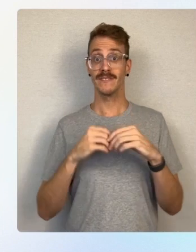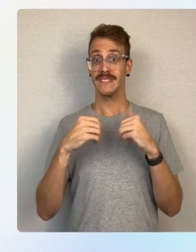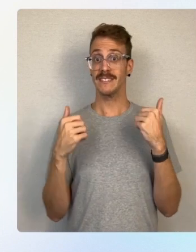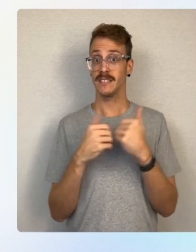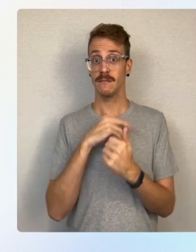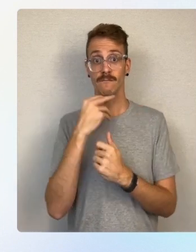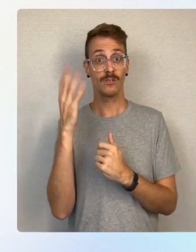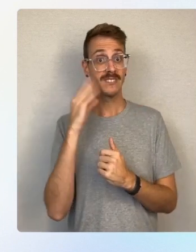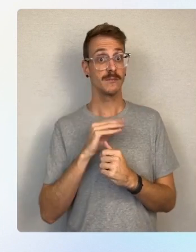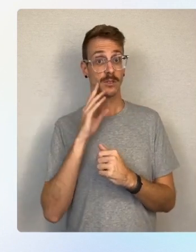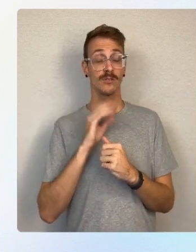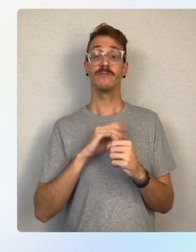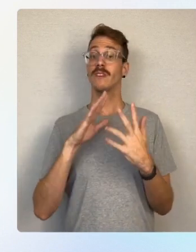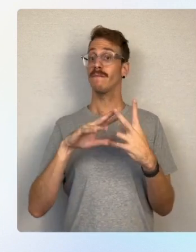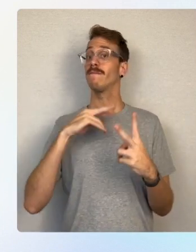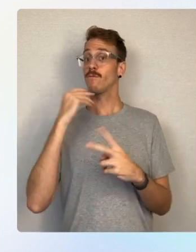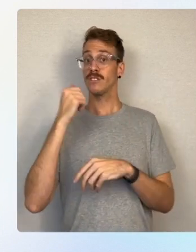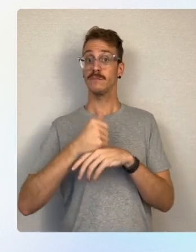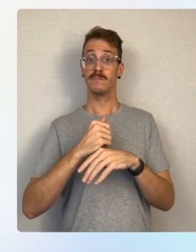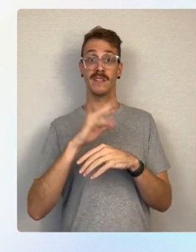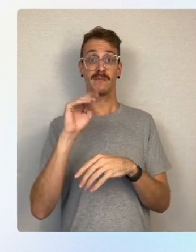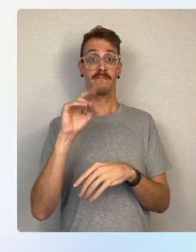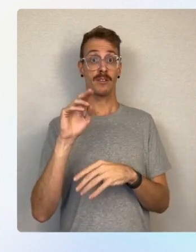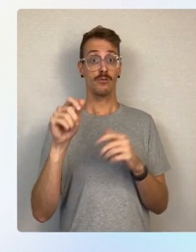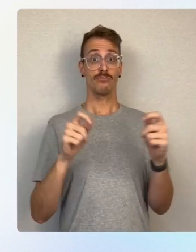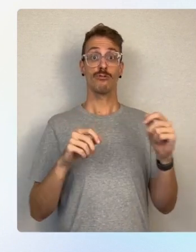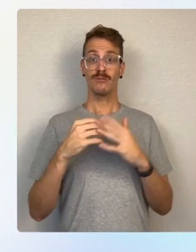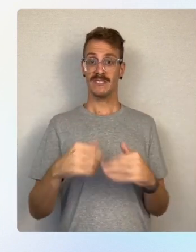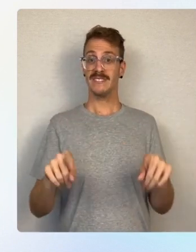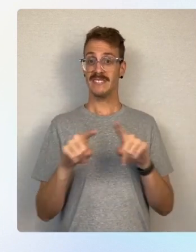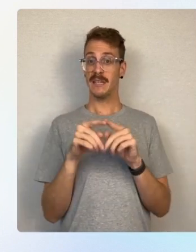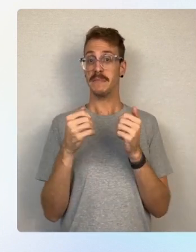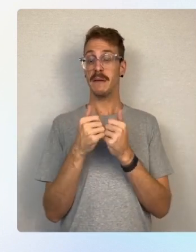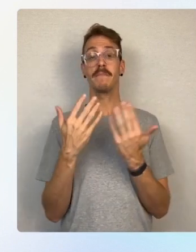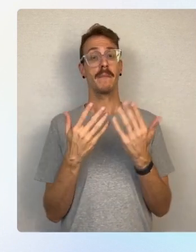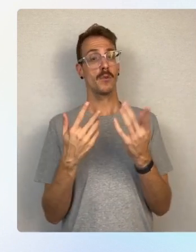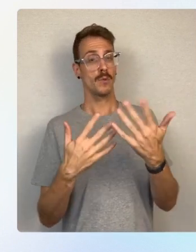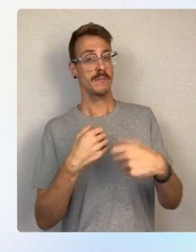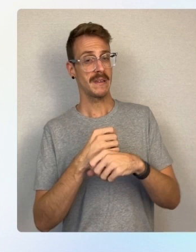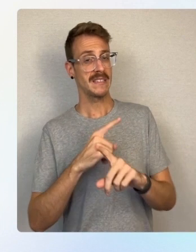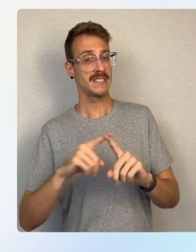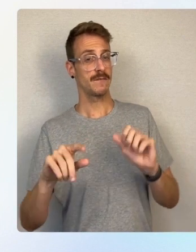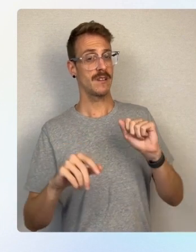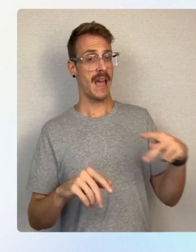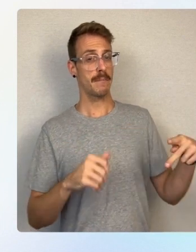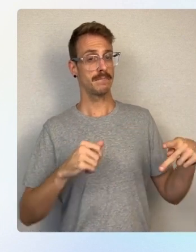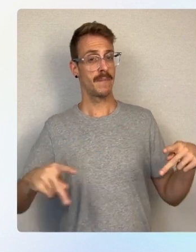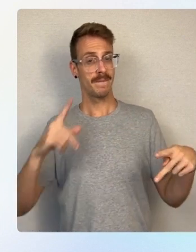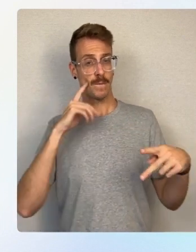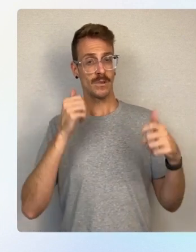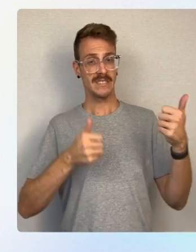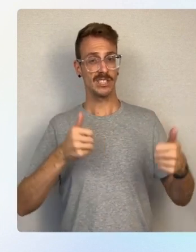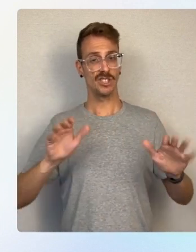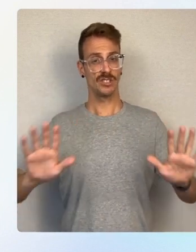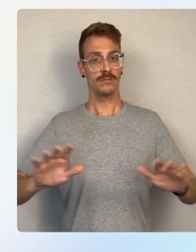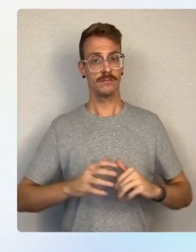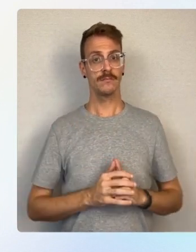if you have an immersive in-game voice experience and voice-based menu control in the same game, you might wanna create a different Wit app for each.